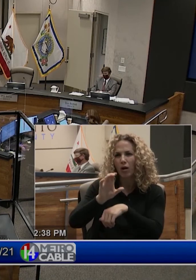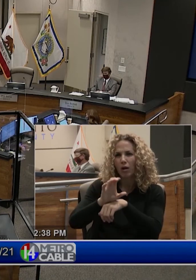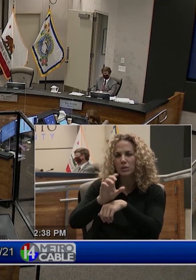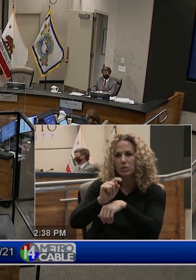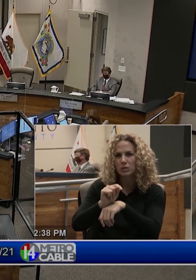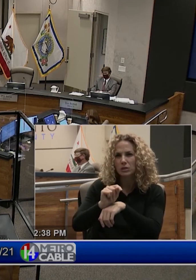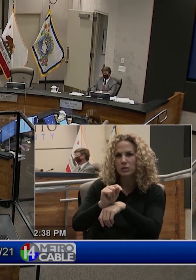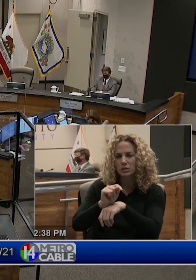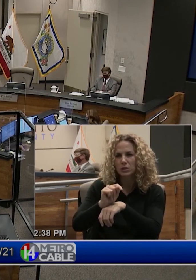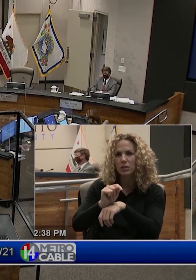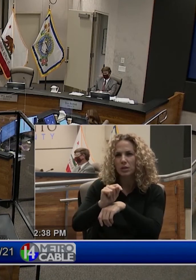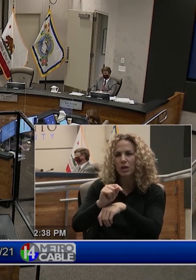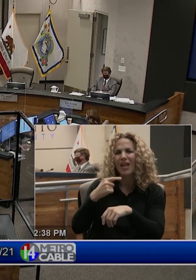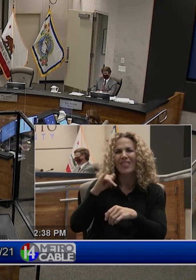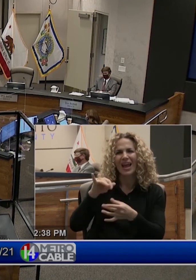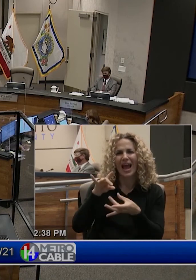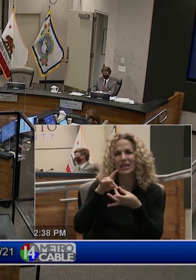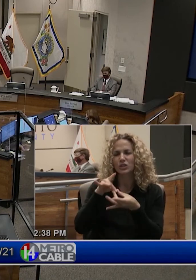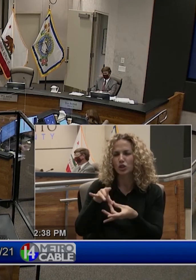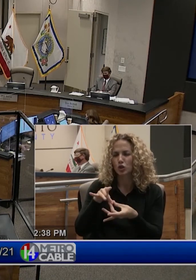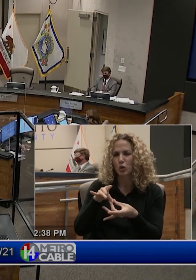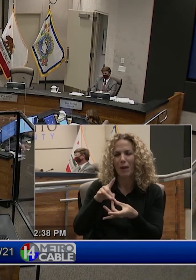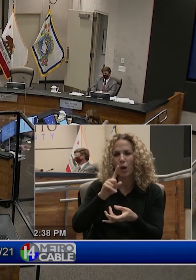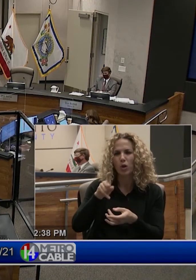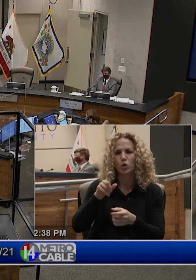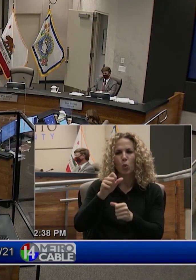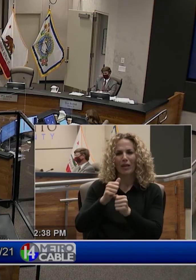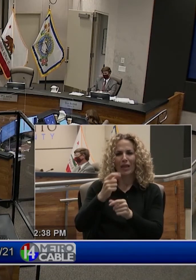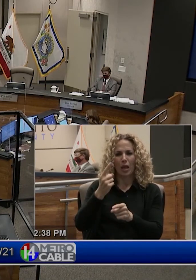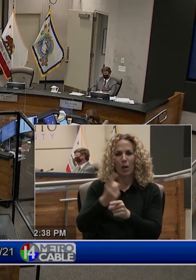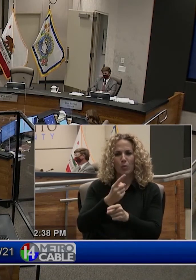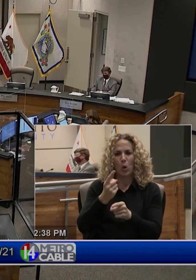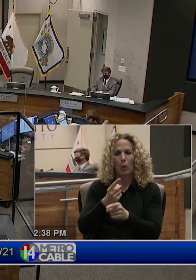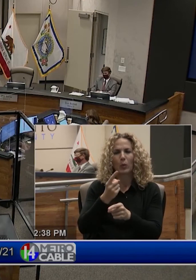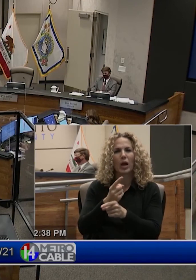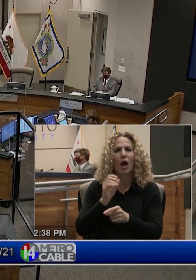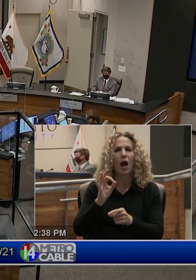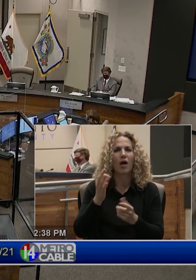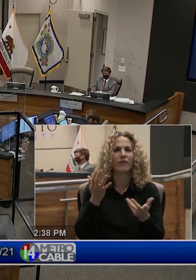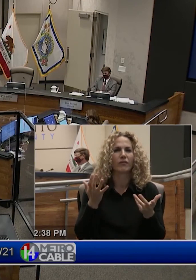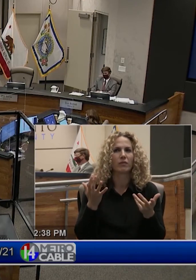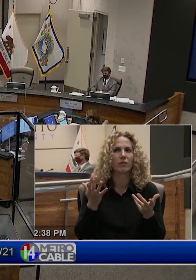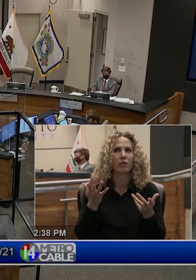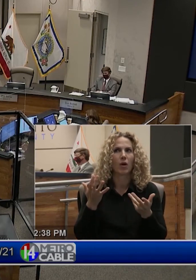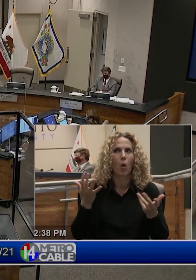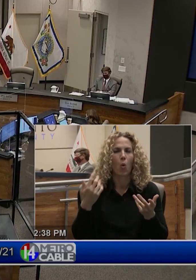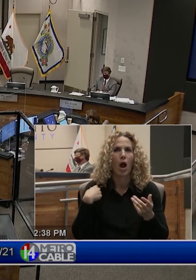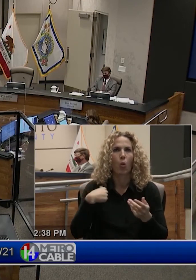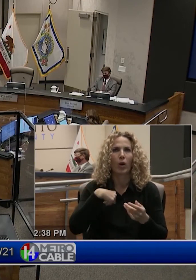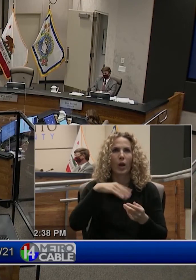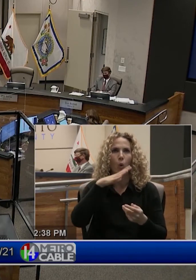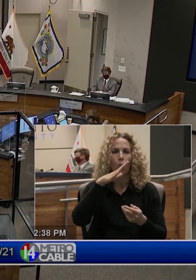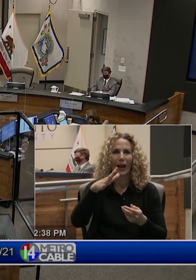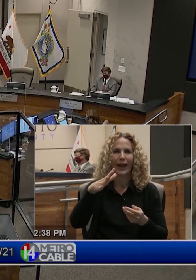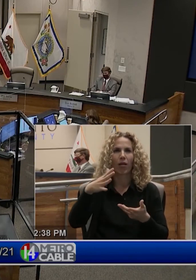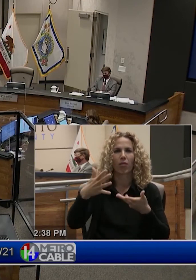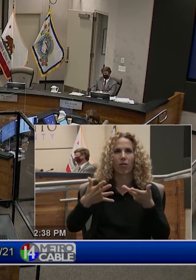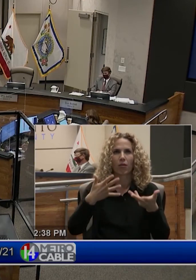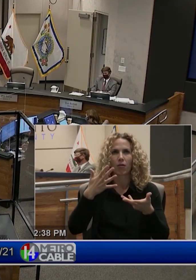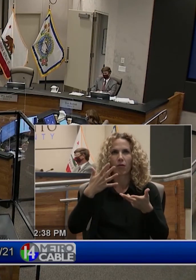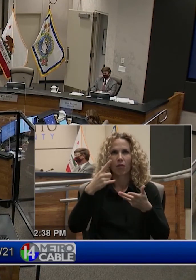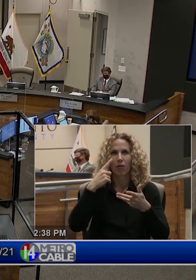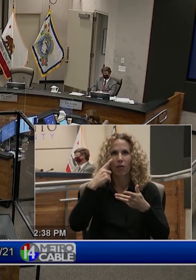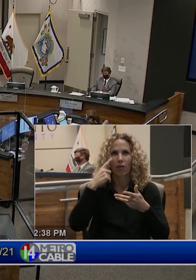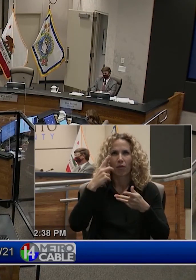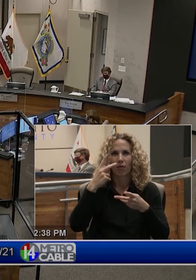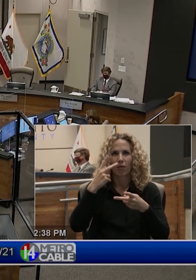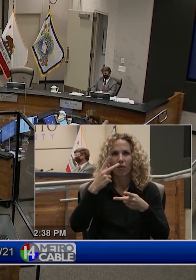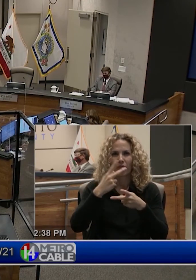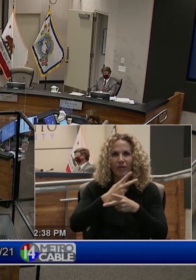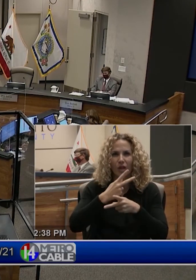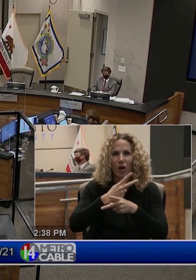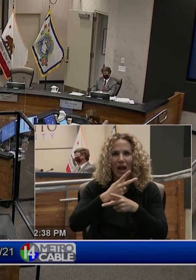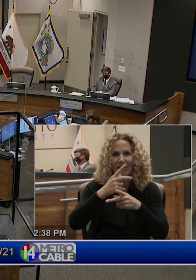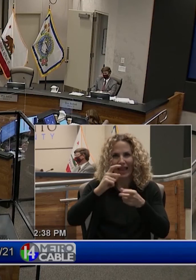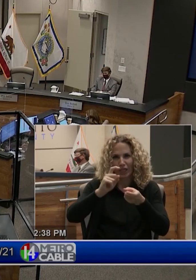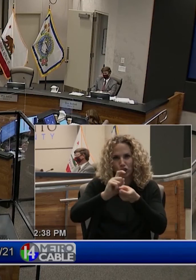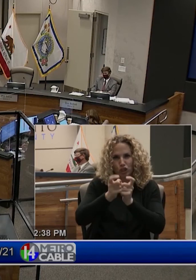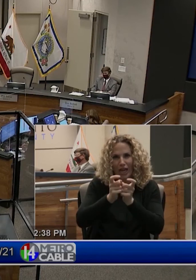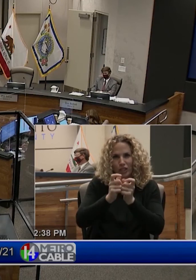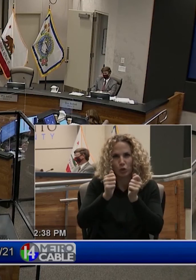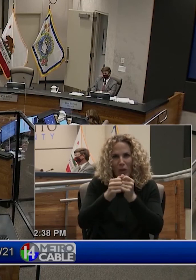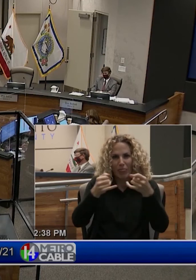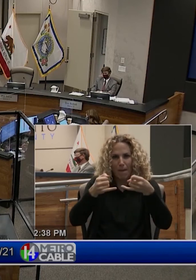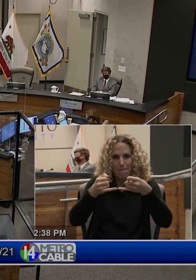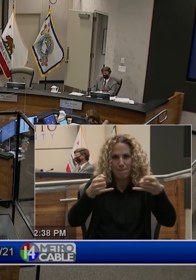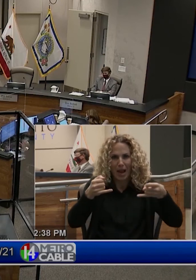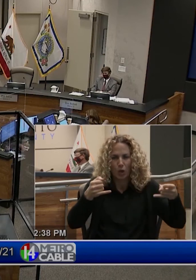QUESTION FOR CONSULTANTS THAT HAS TO DO WITH CHANGES TO THE